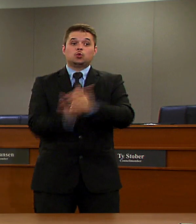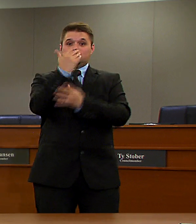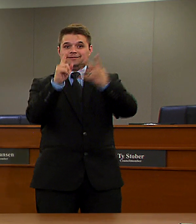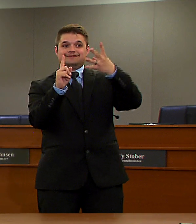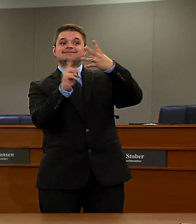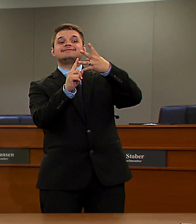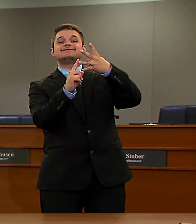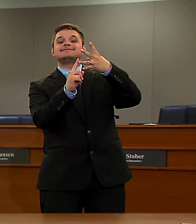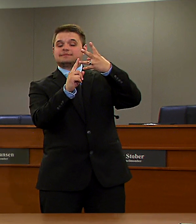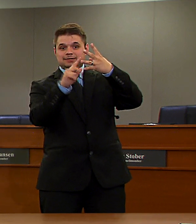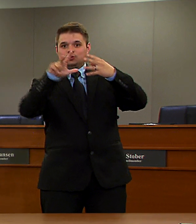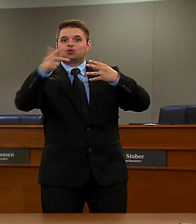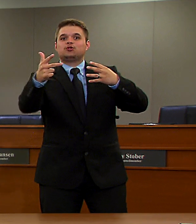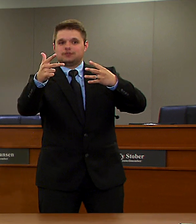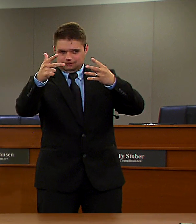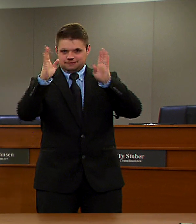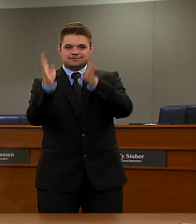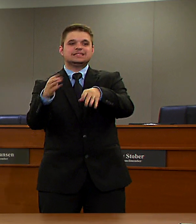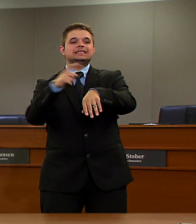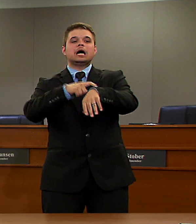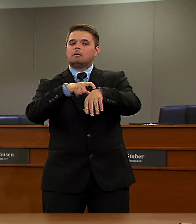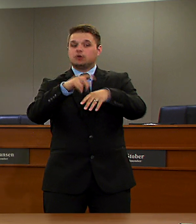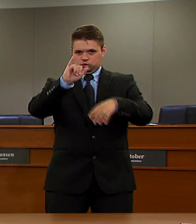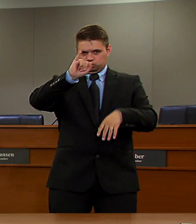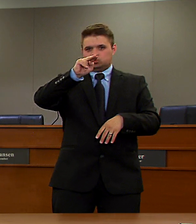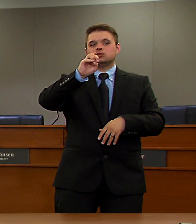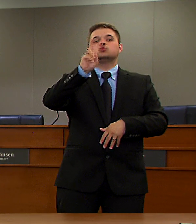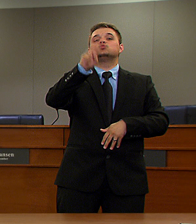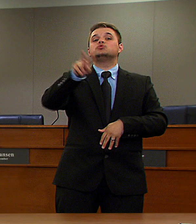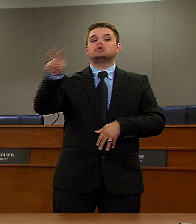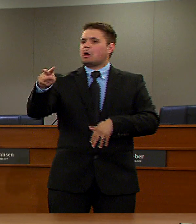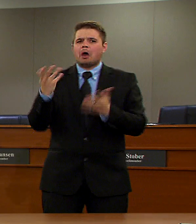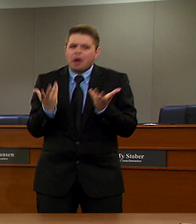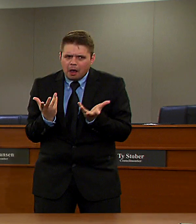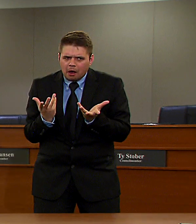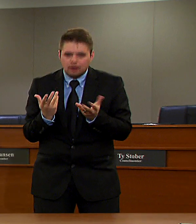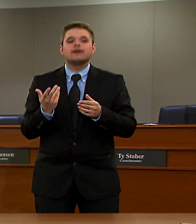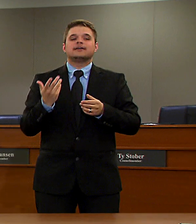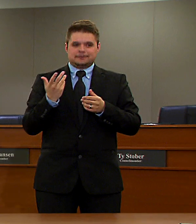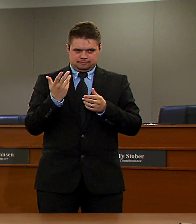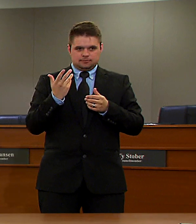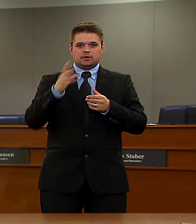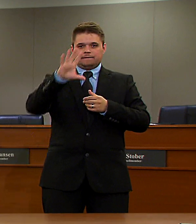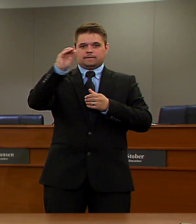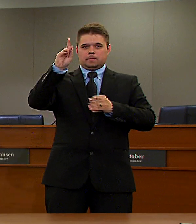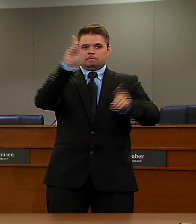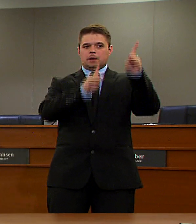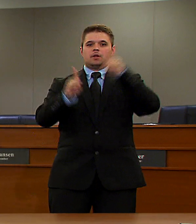For June 22nd, this is up to 50 people on outdoor group recreational sports.